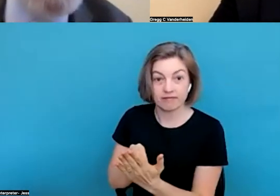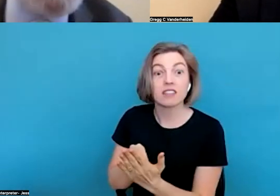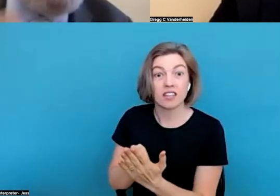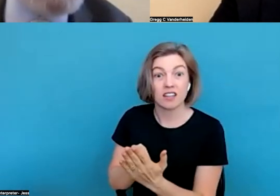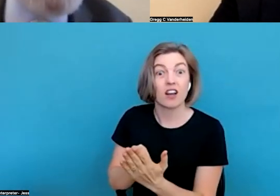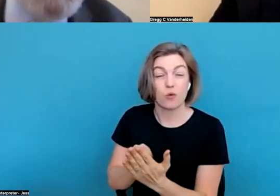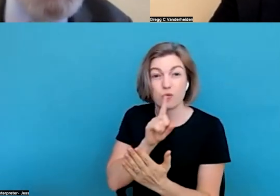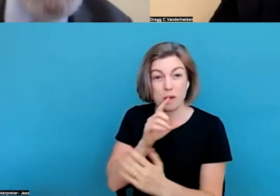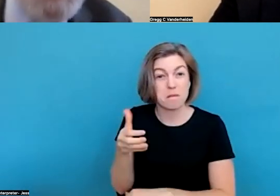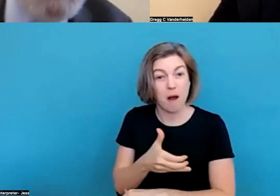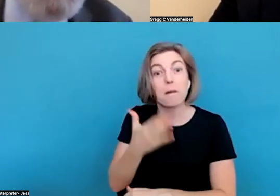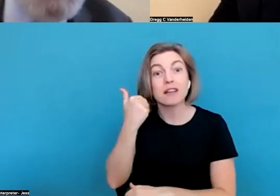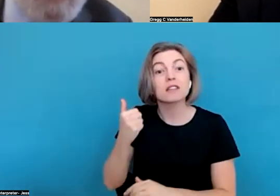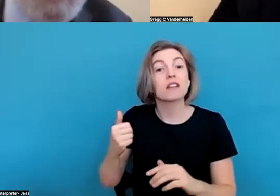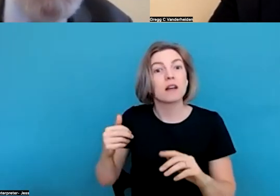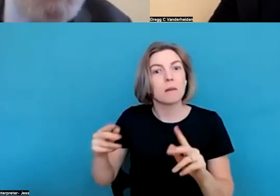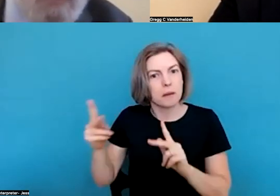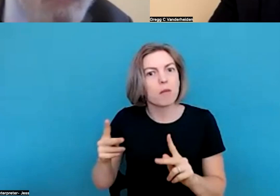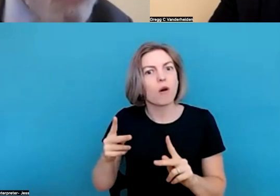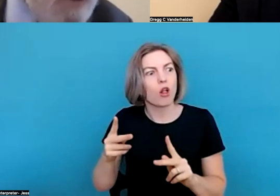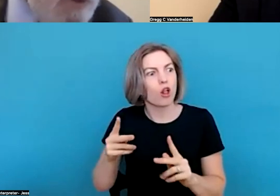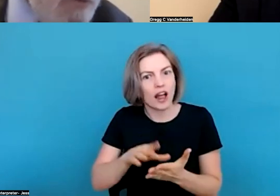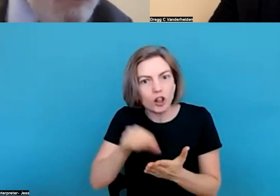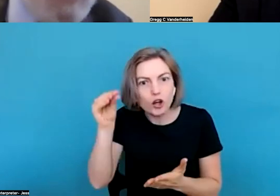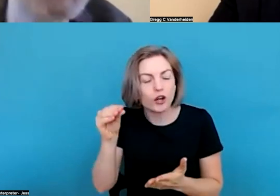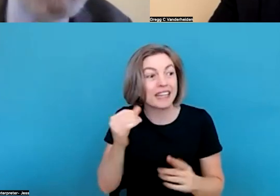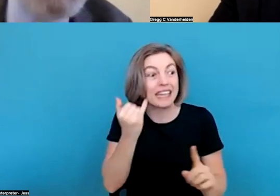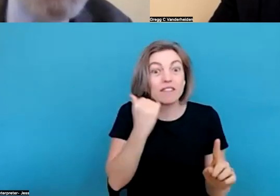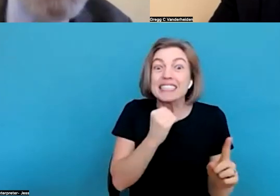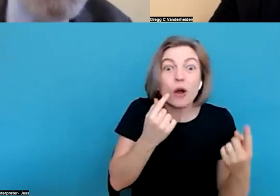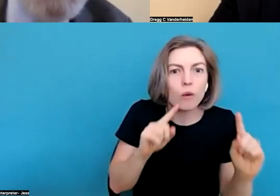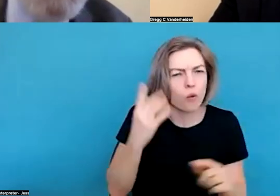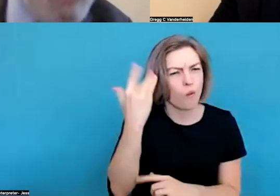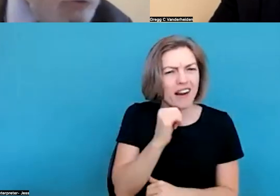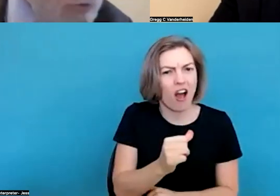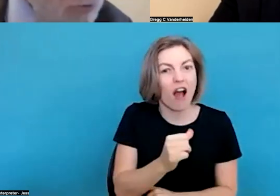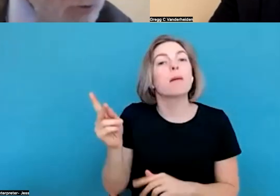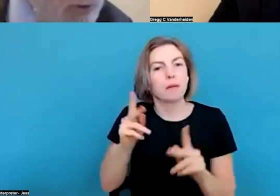people learn a lot from why things don't work, maybe more than they do about things that do work.